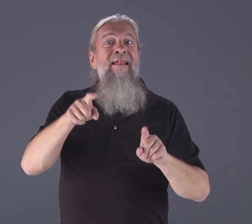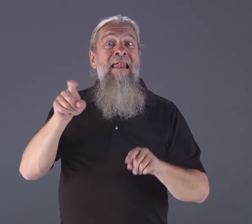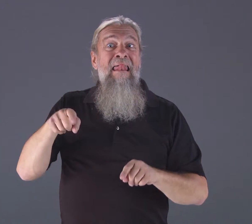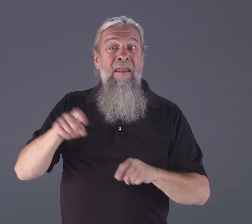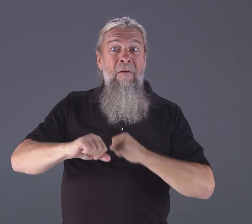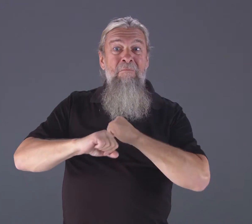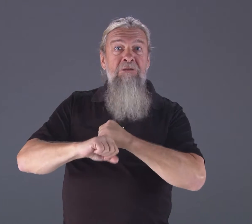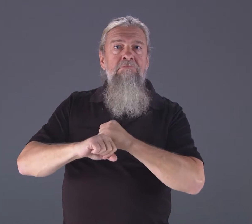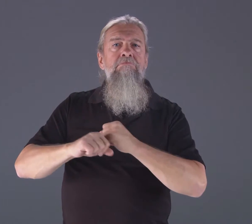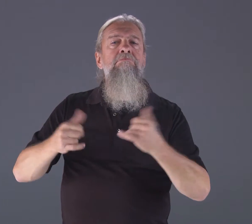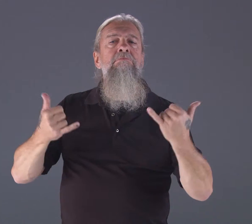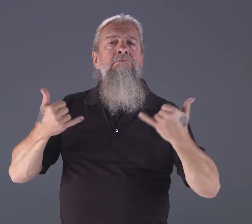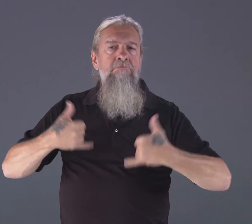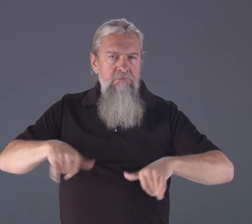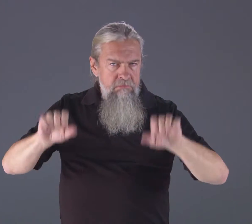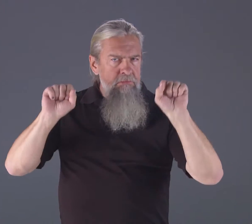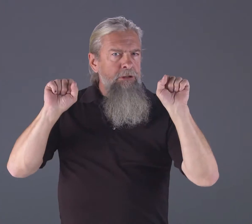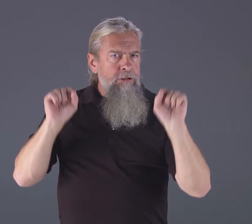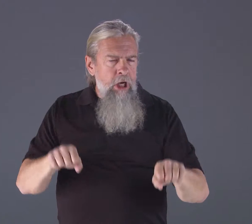you can file for a civil protection order.